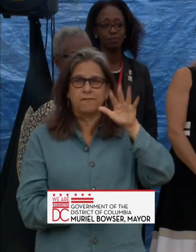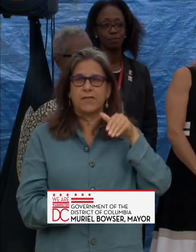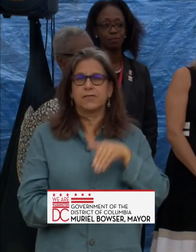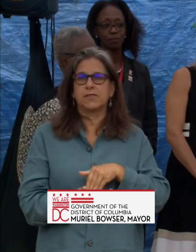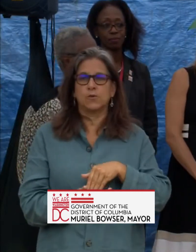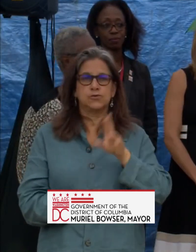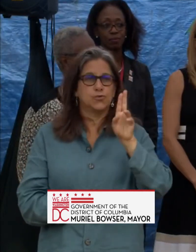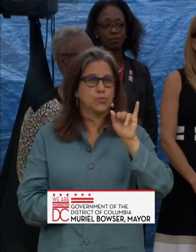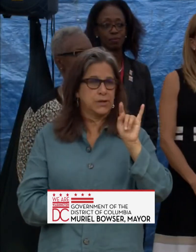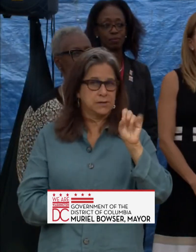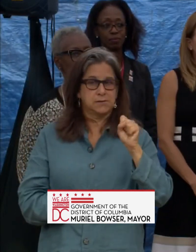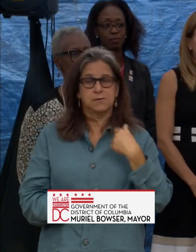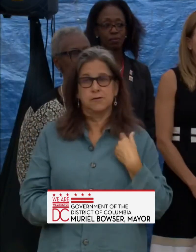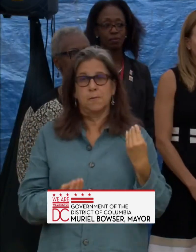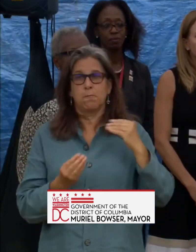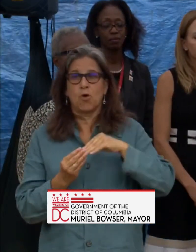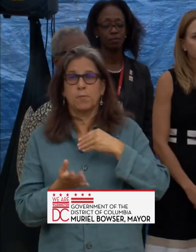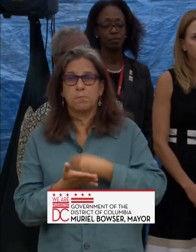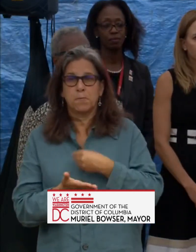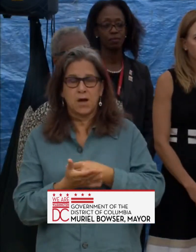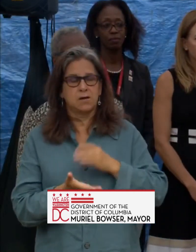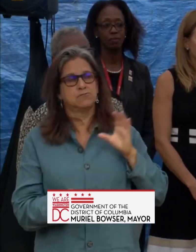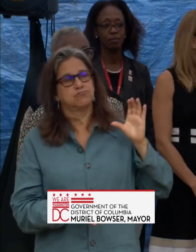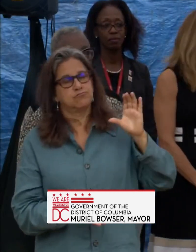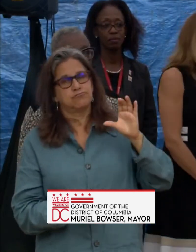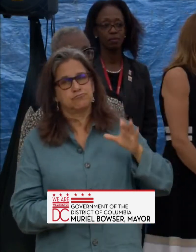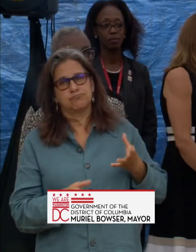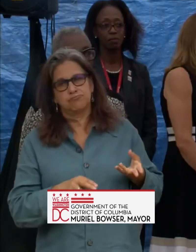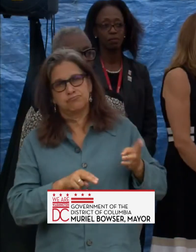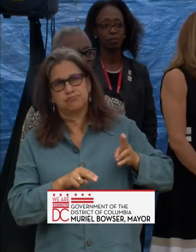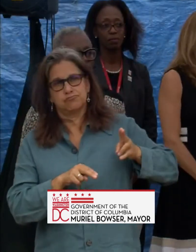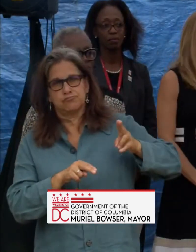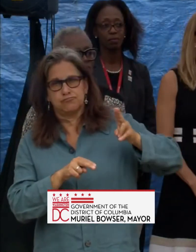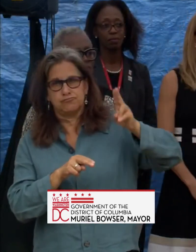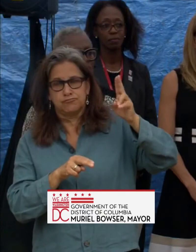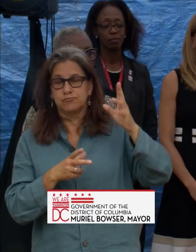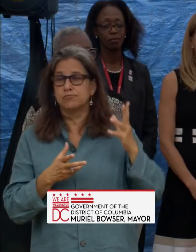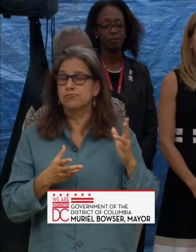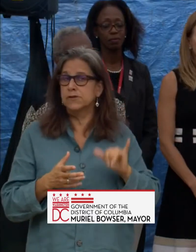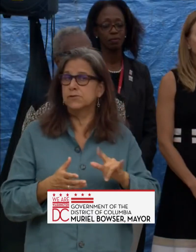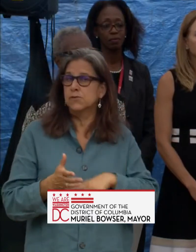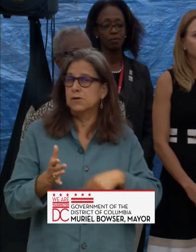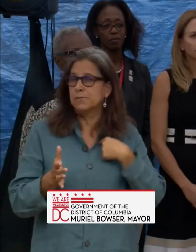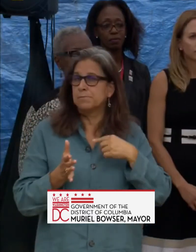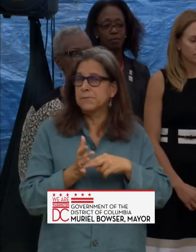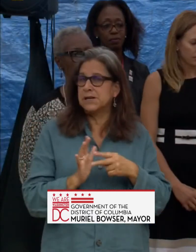SO THAT IS WHAT WE MEAN WHEN WE SAY THAT. AS I MENTIONED, MOST OF THE FAMILIES WHO ARE AT D.C.